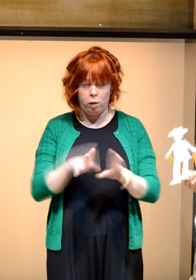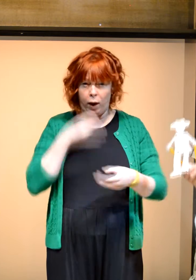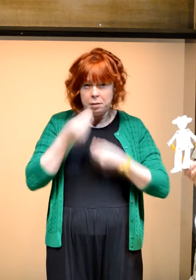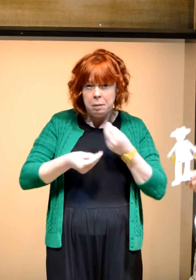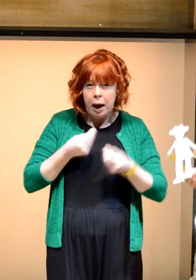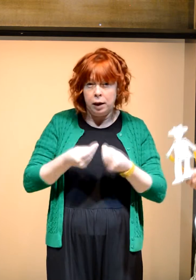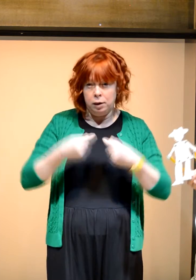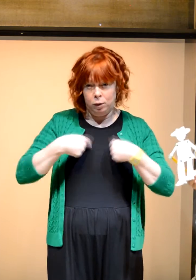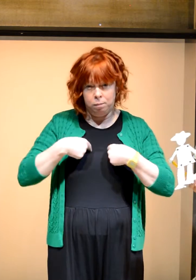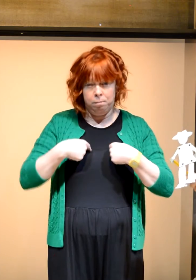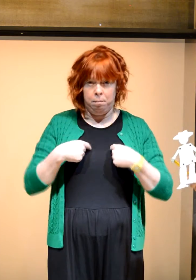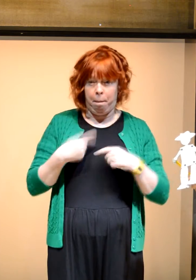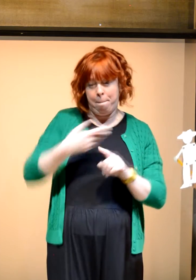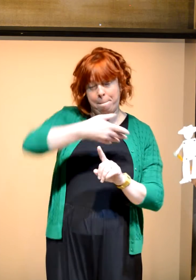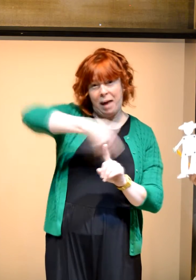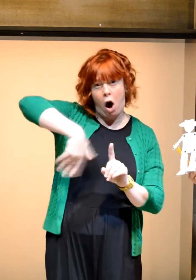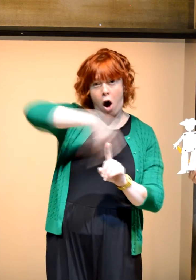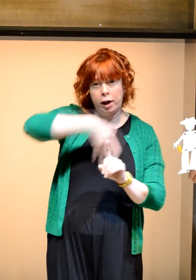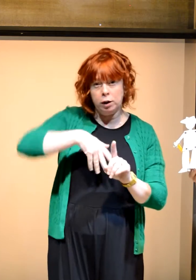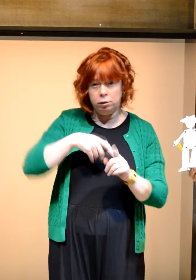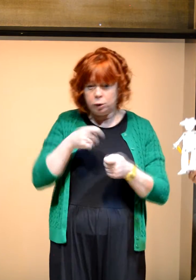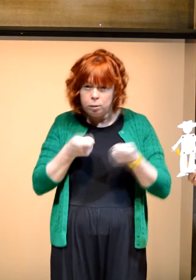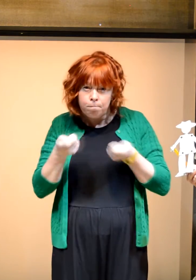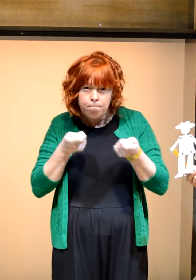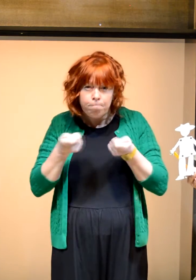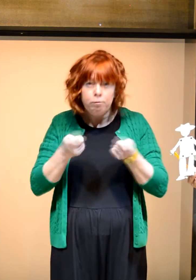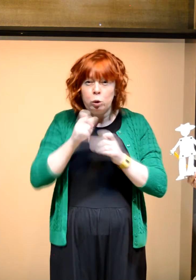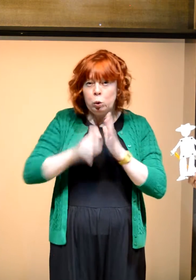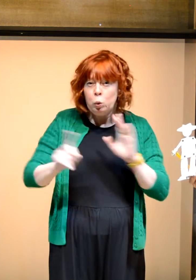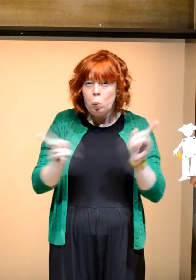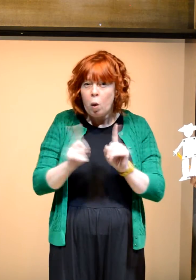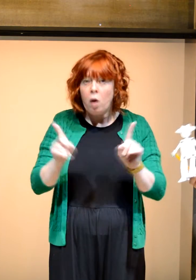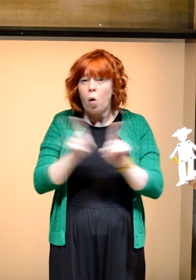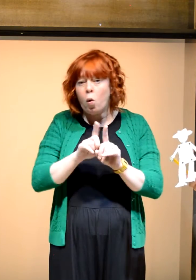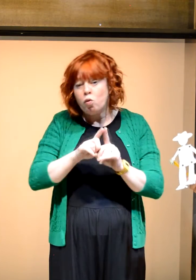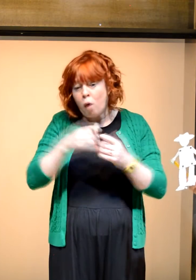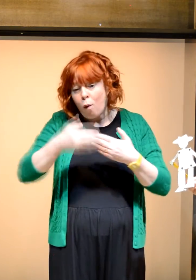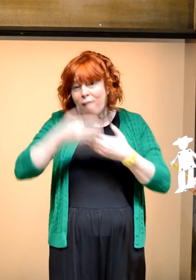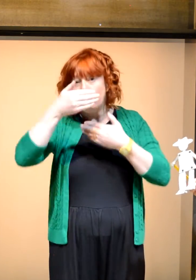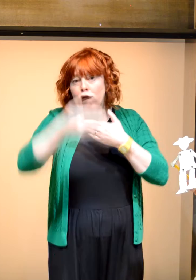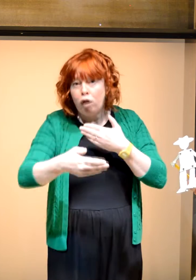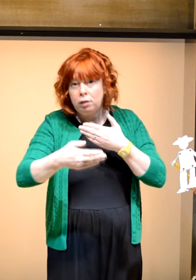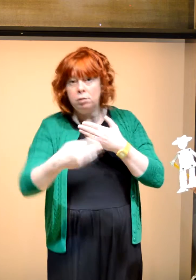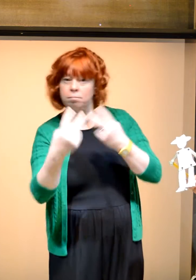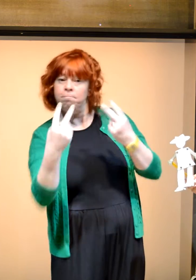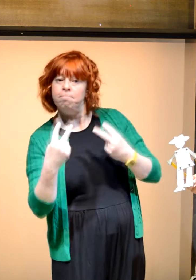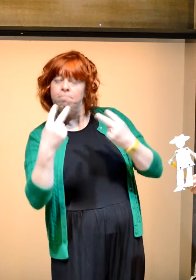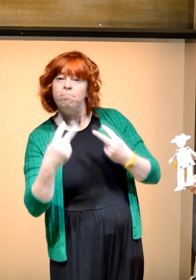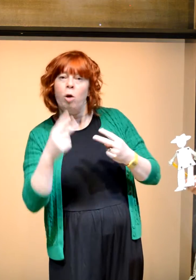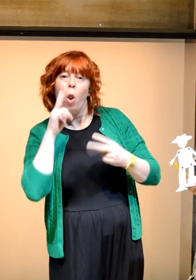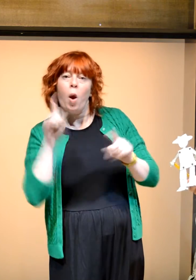to puppeteer them. And we're going to show you what that looks like from the front.